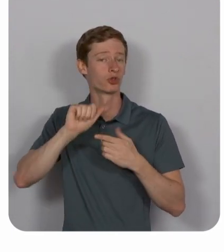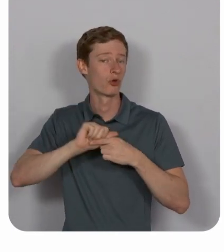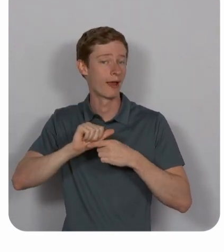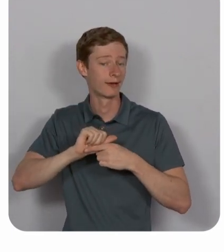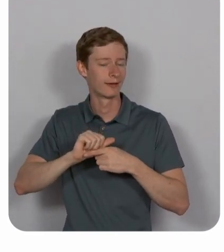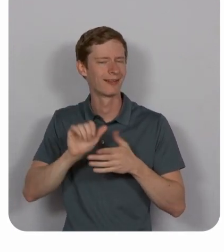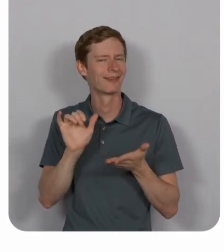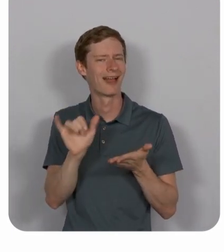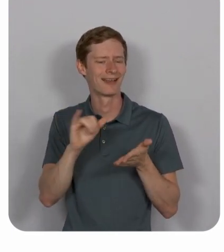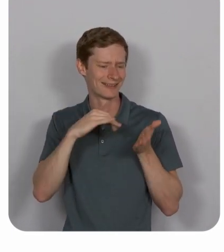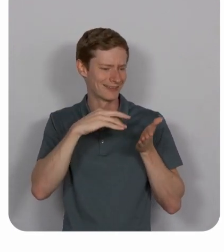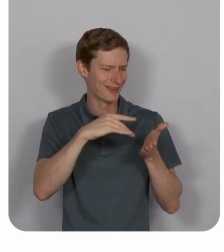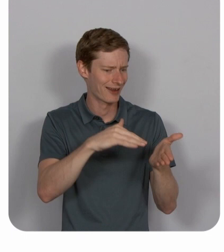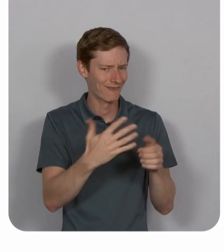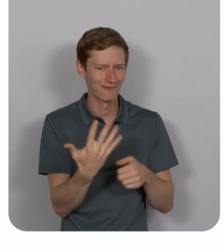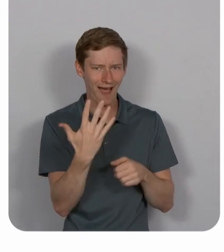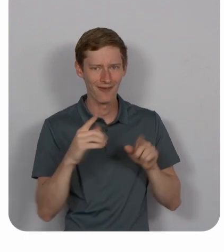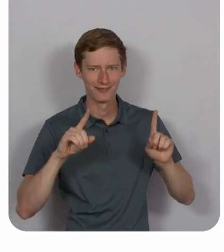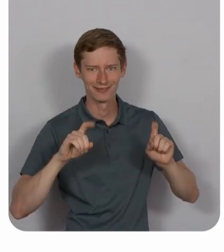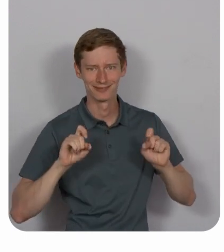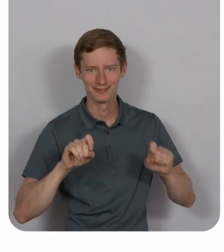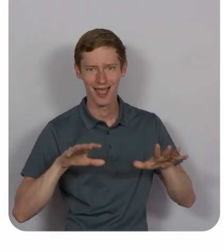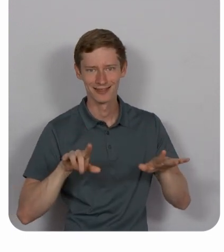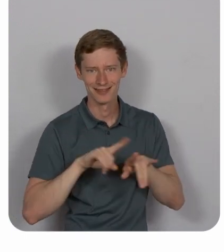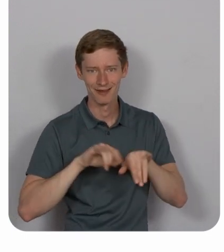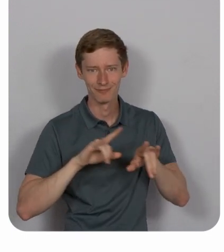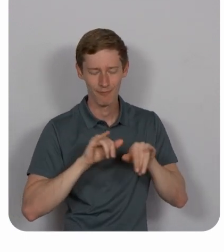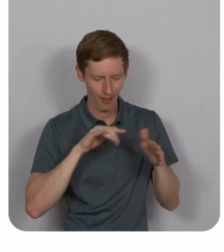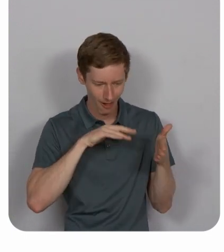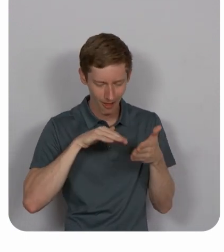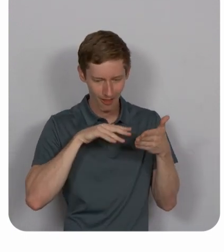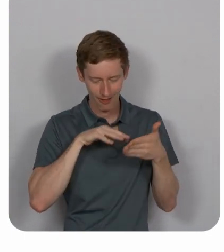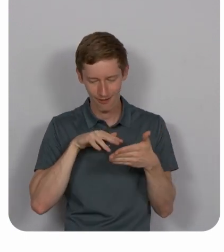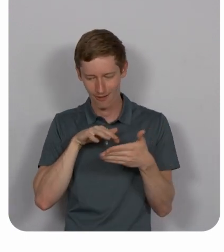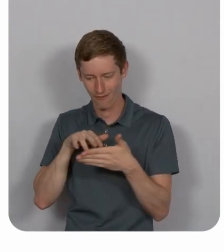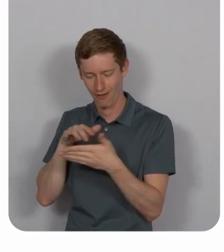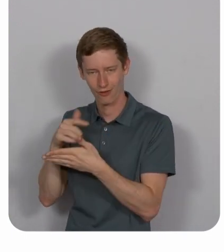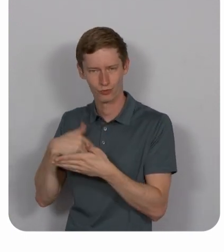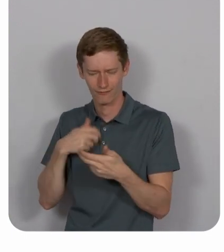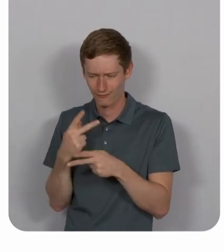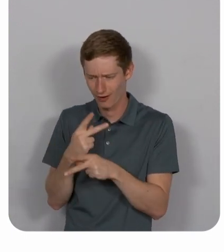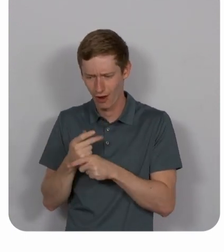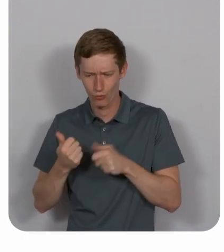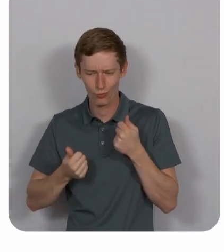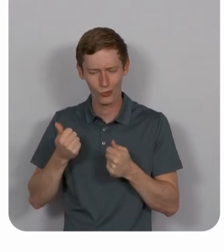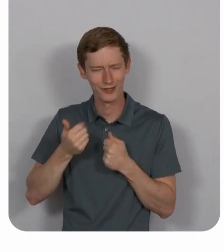for training. This is like trying to study for five tests at the same time. So we're trying to figure out what the best way to learn would be